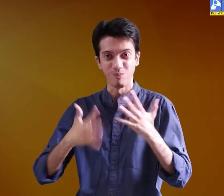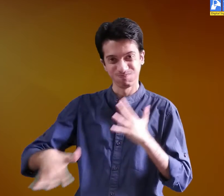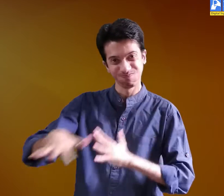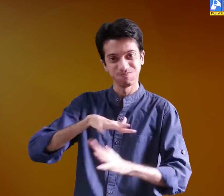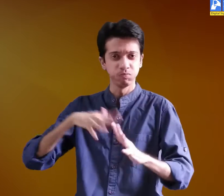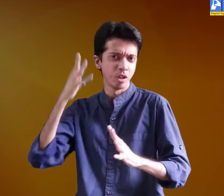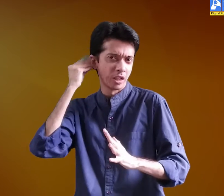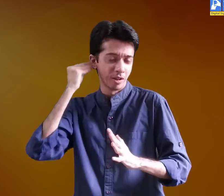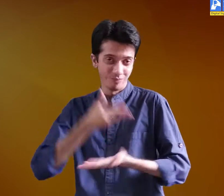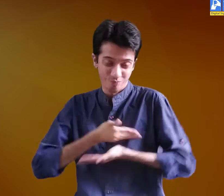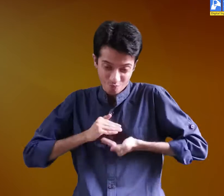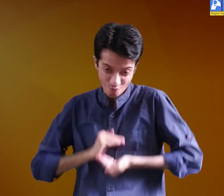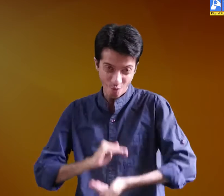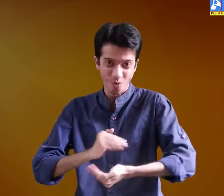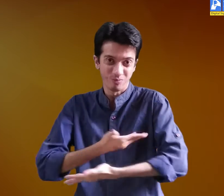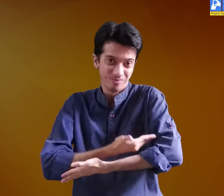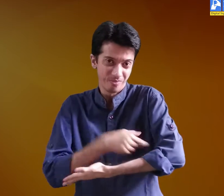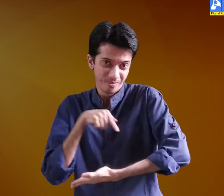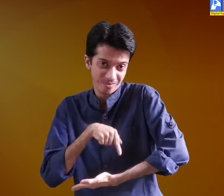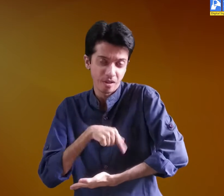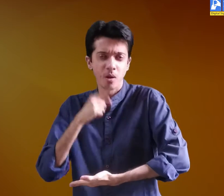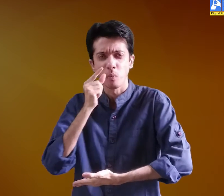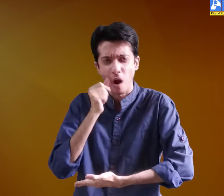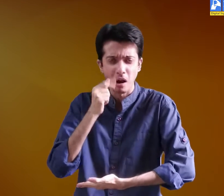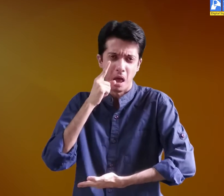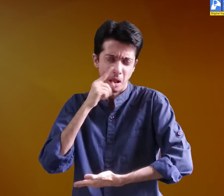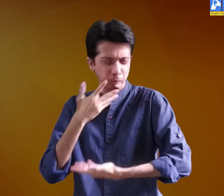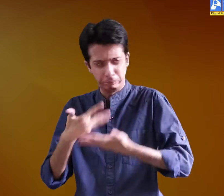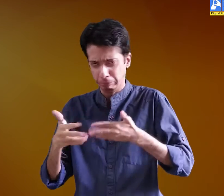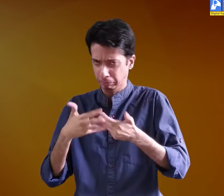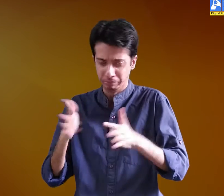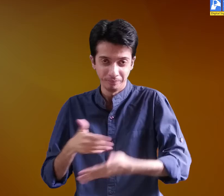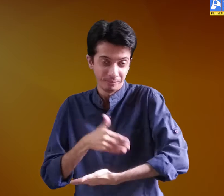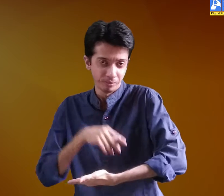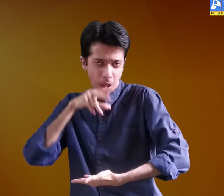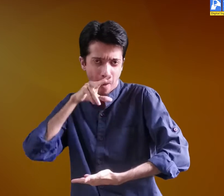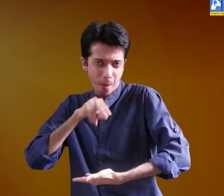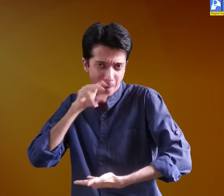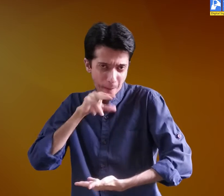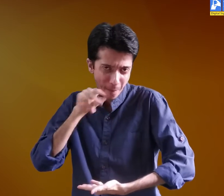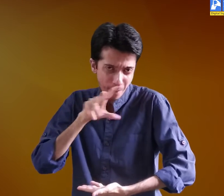Let's take an example. In a hearing family when a child is born